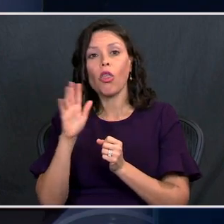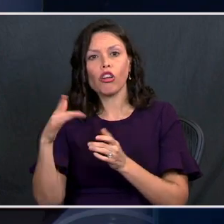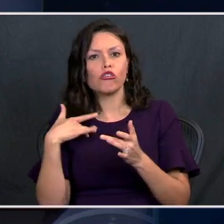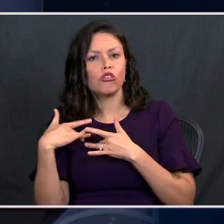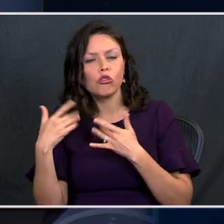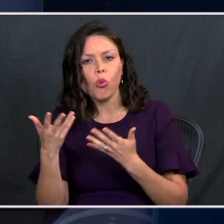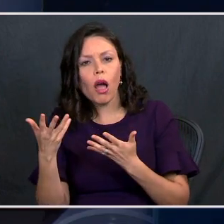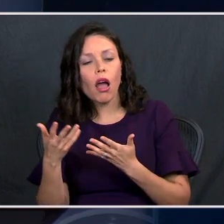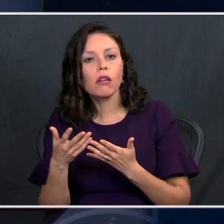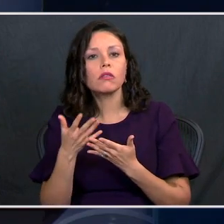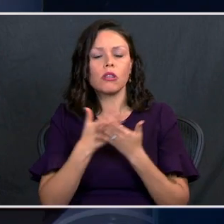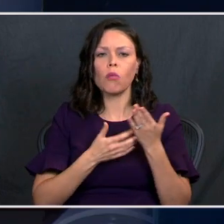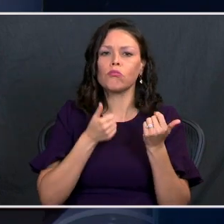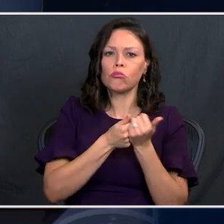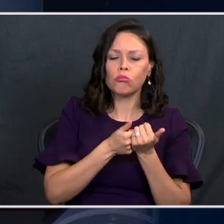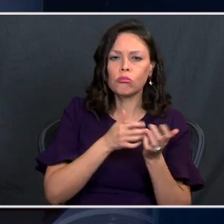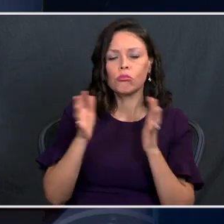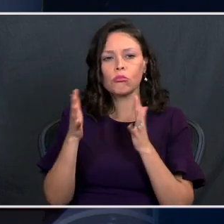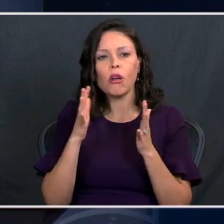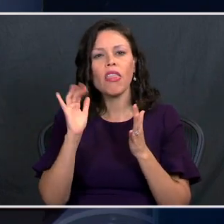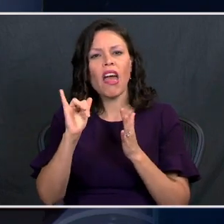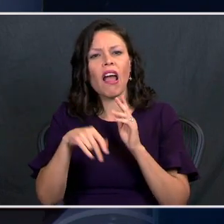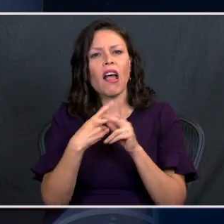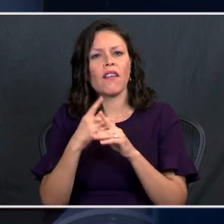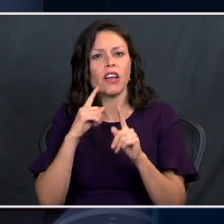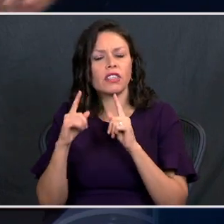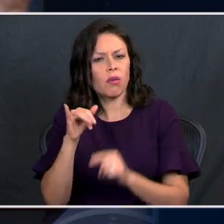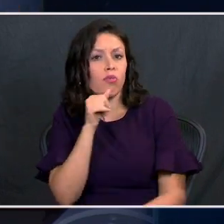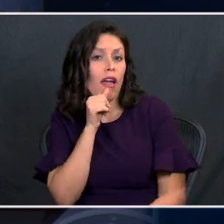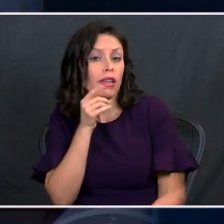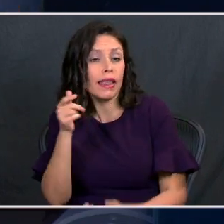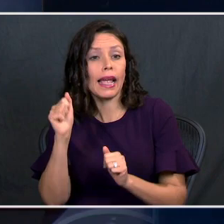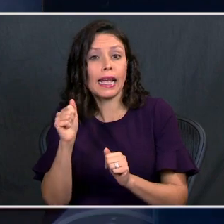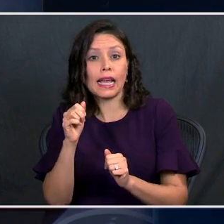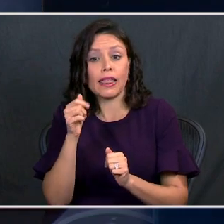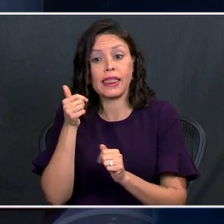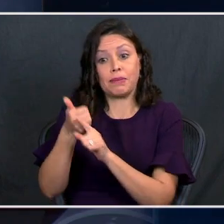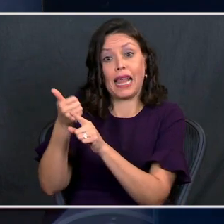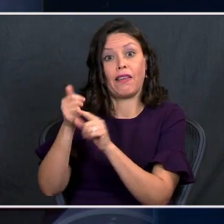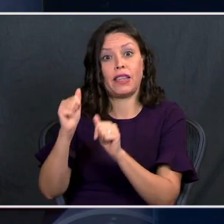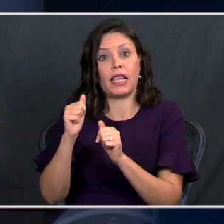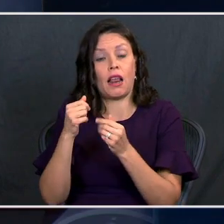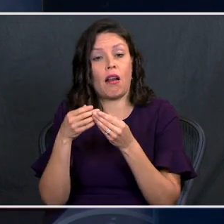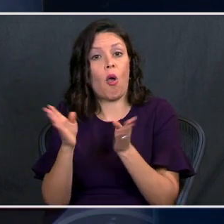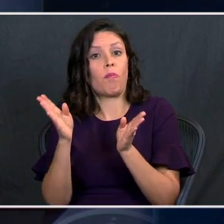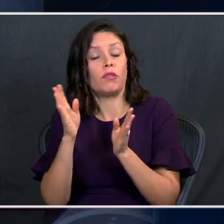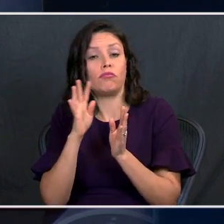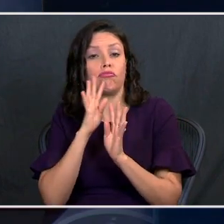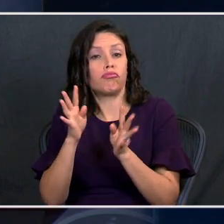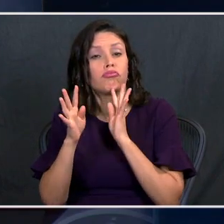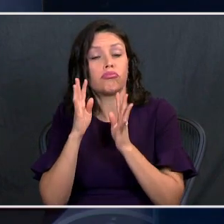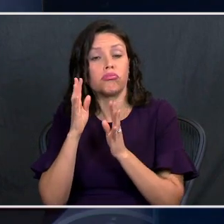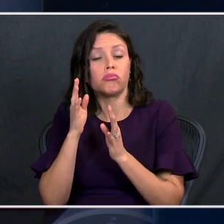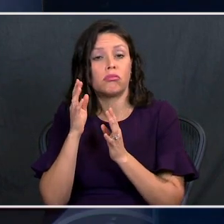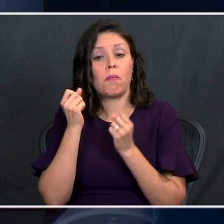where they have agreements -- that some of those conversations are private. They can speak publicly about their conversations, of course, as many of them have done.